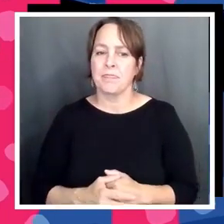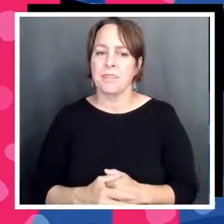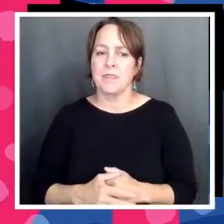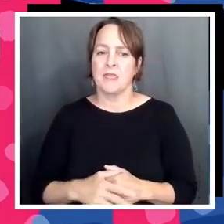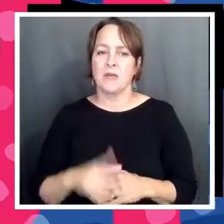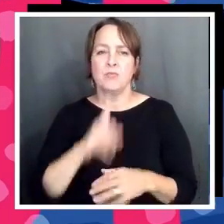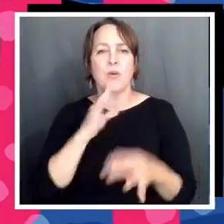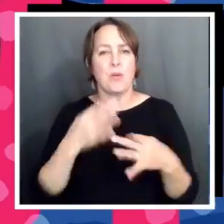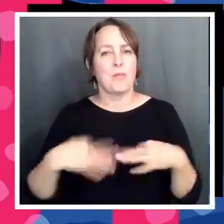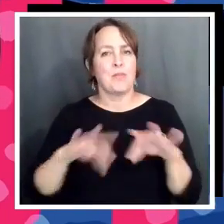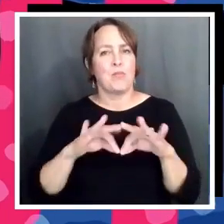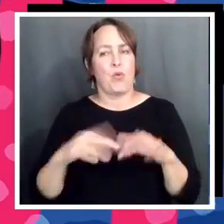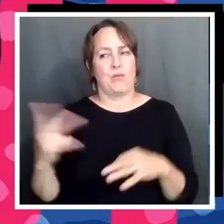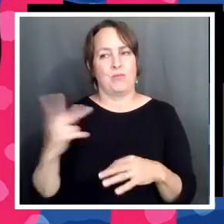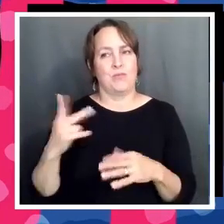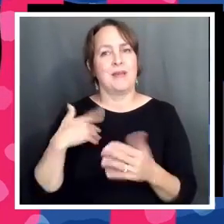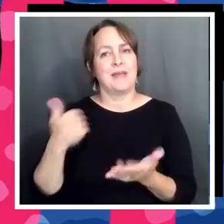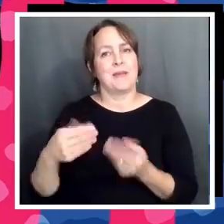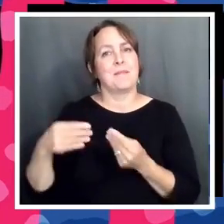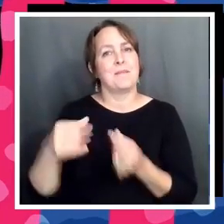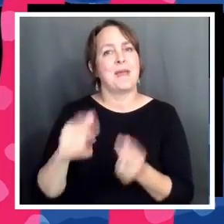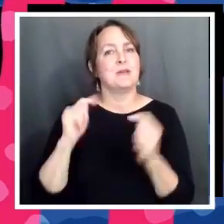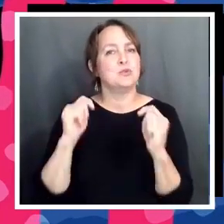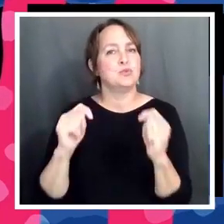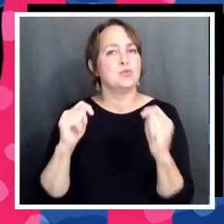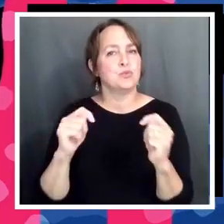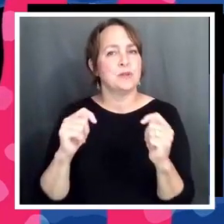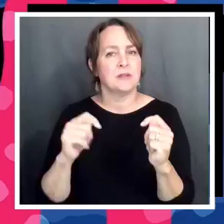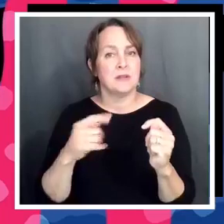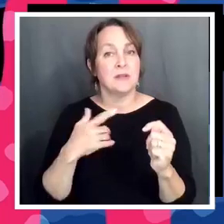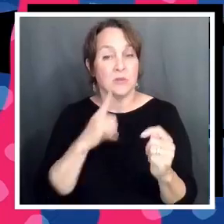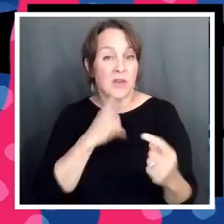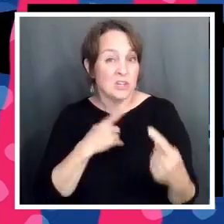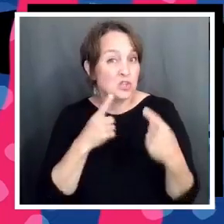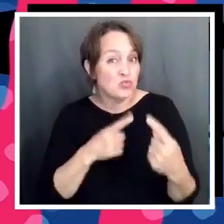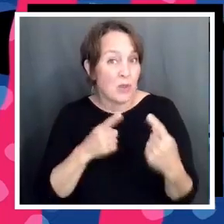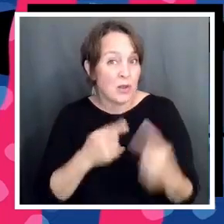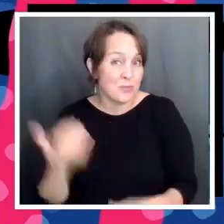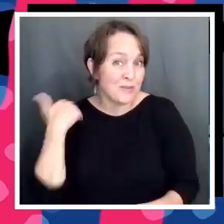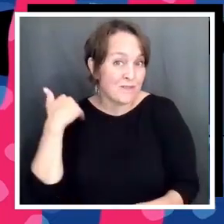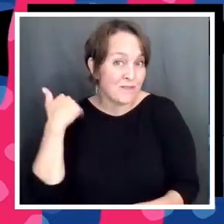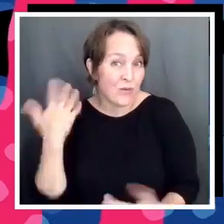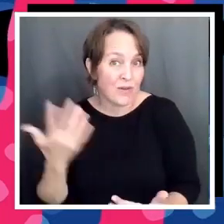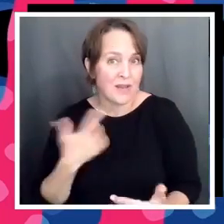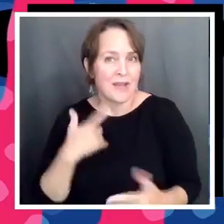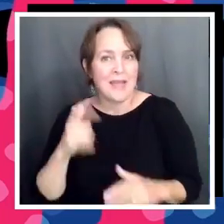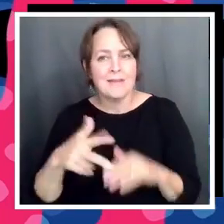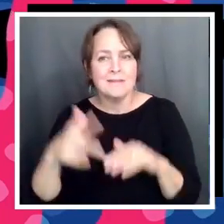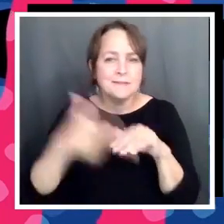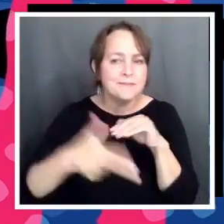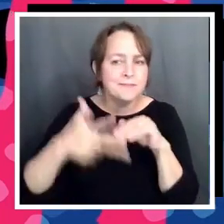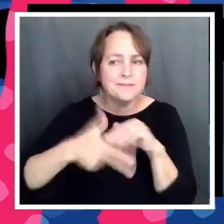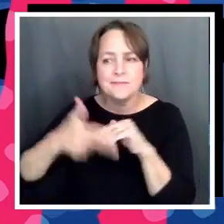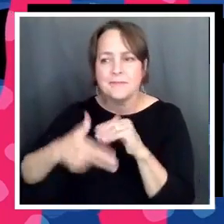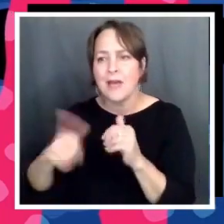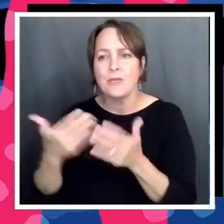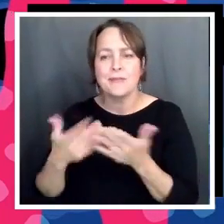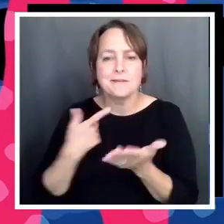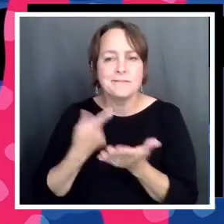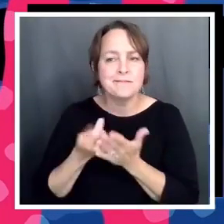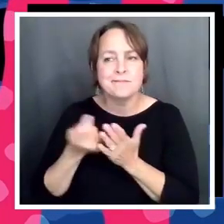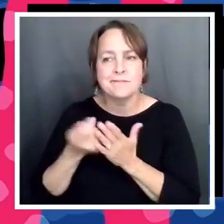TO PAR BUT THE EXEXEDININ